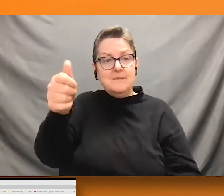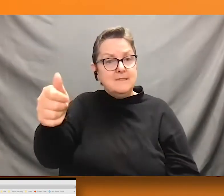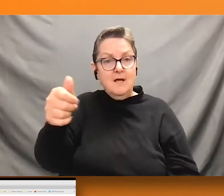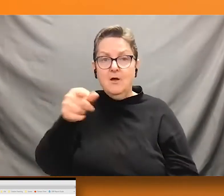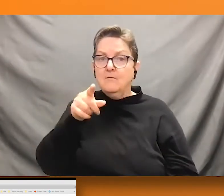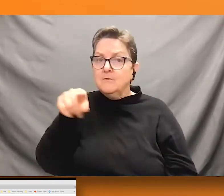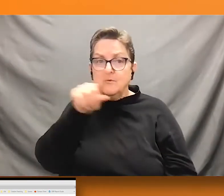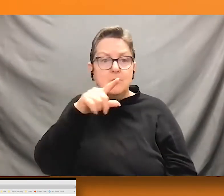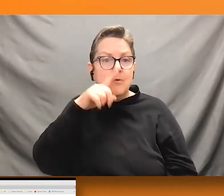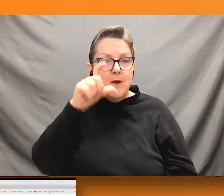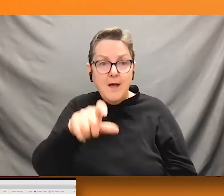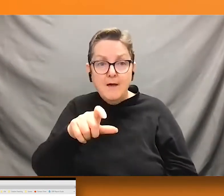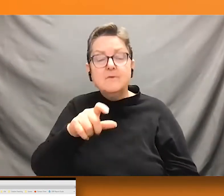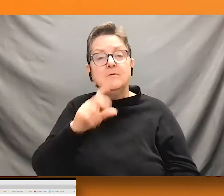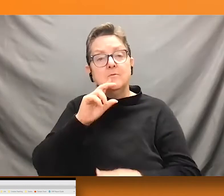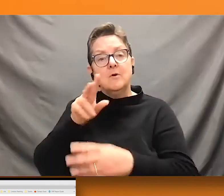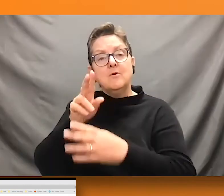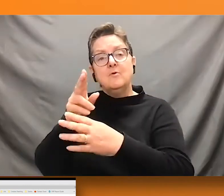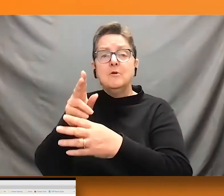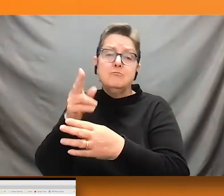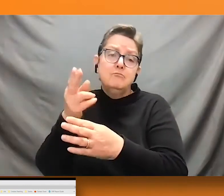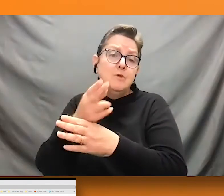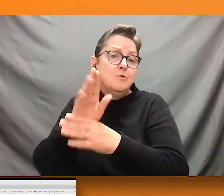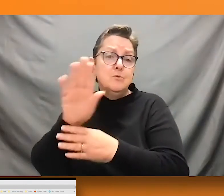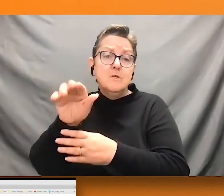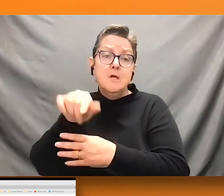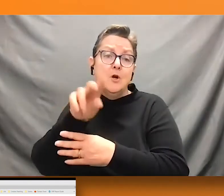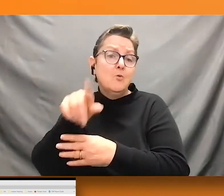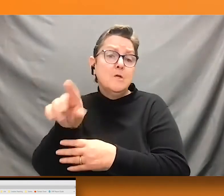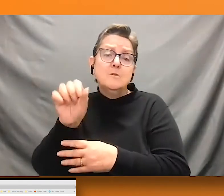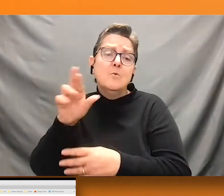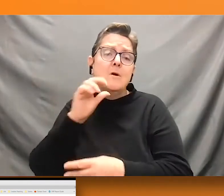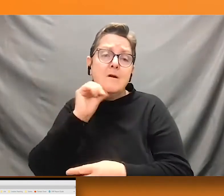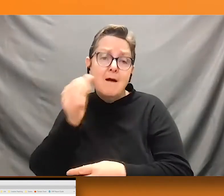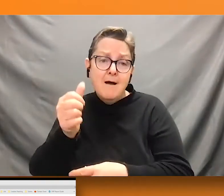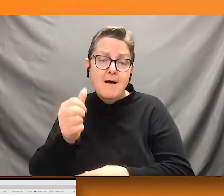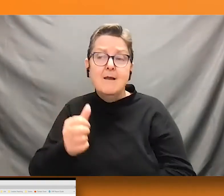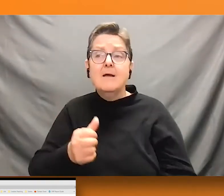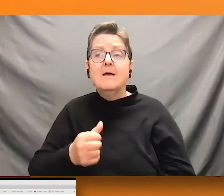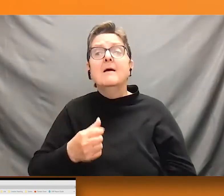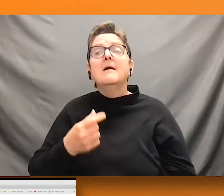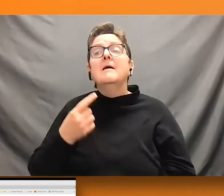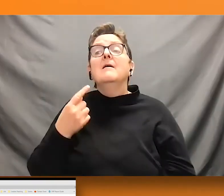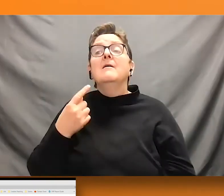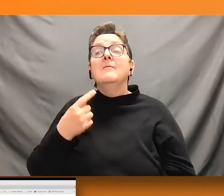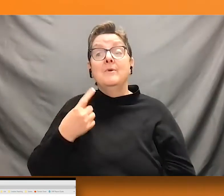There's quizzes that are already developed from within the system, so, you don't have to develop